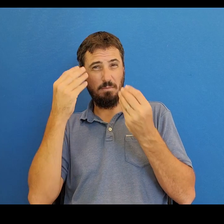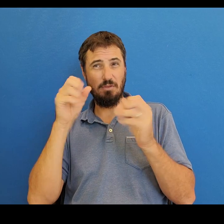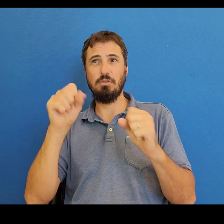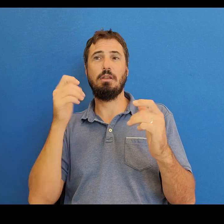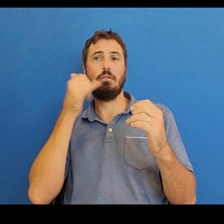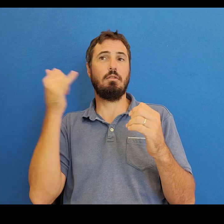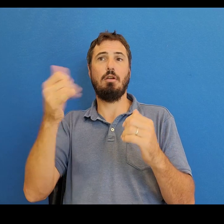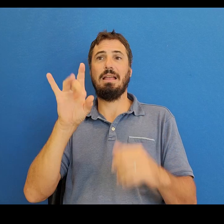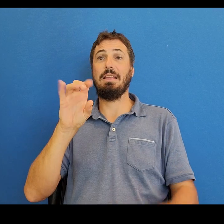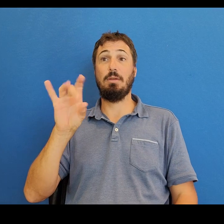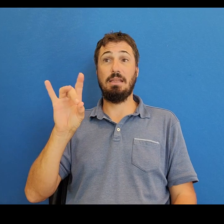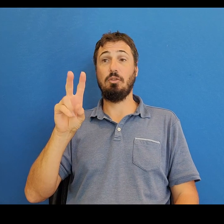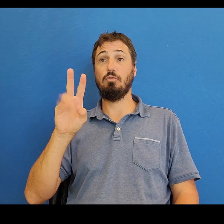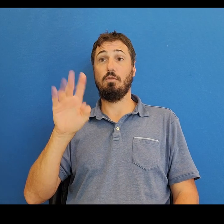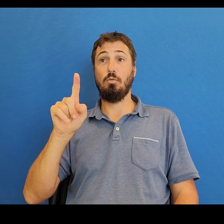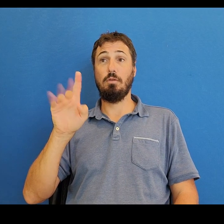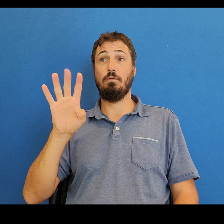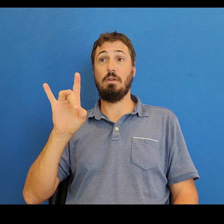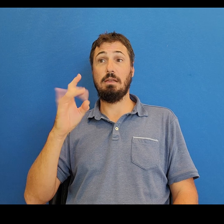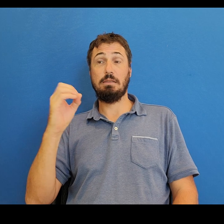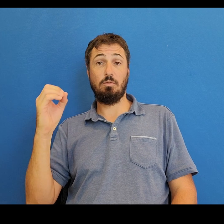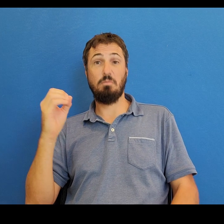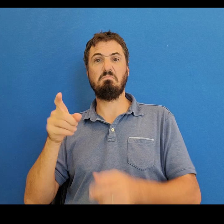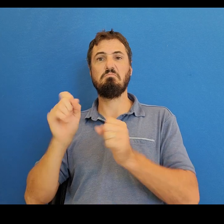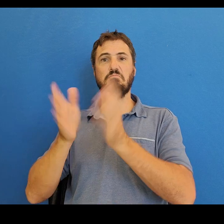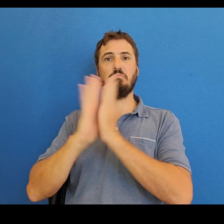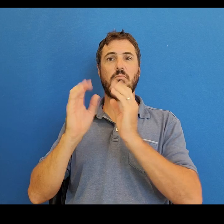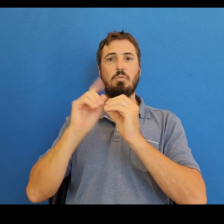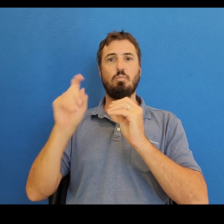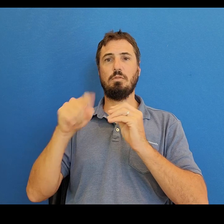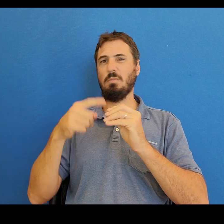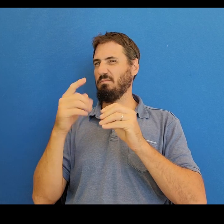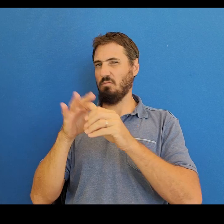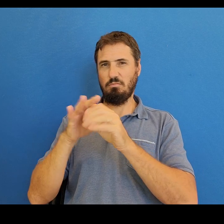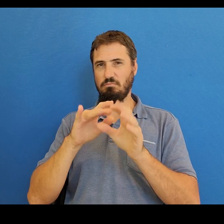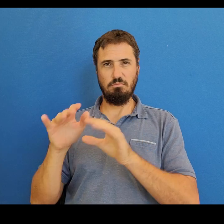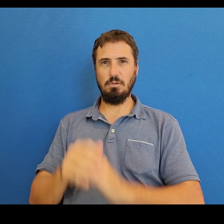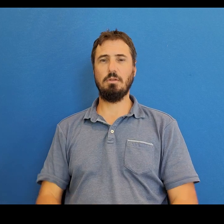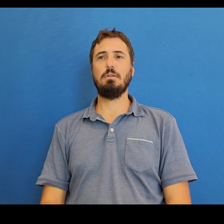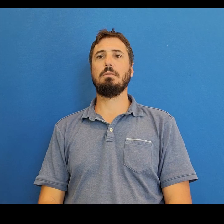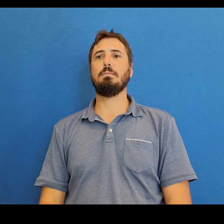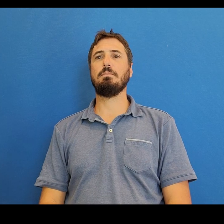Office of the County Clerk, Elections Division at 808-241‐4800